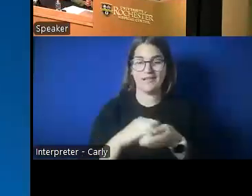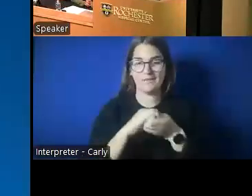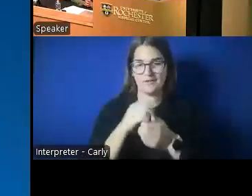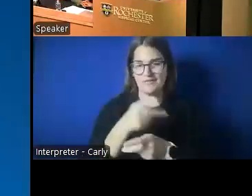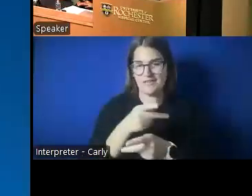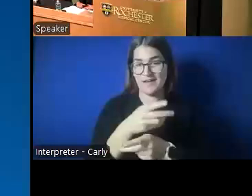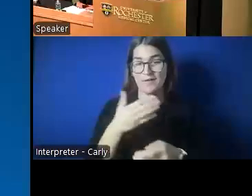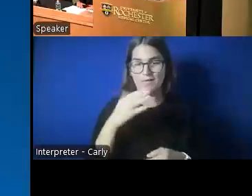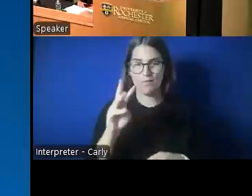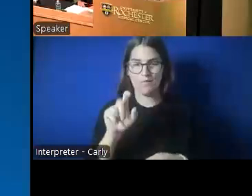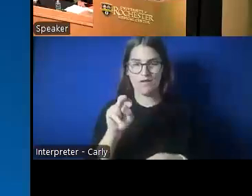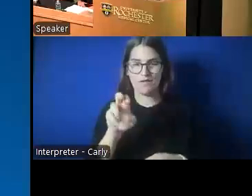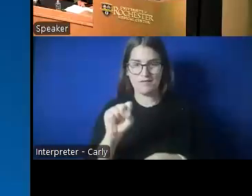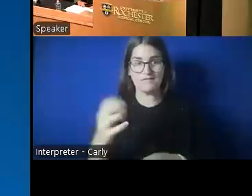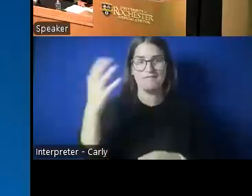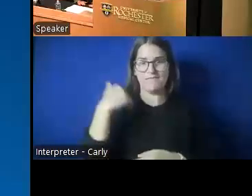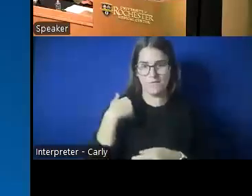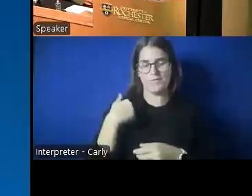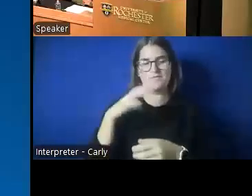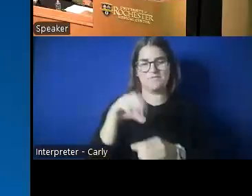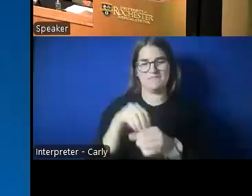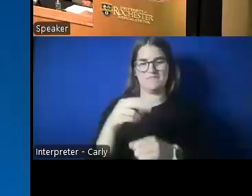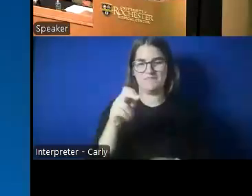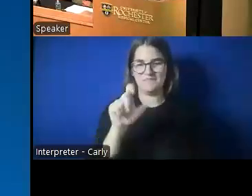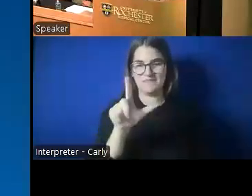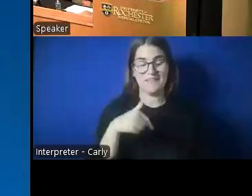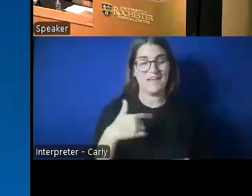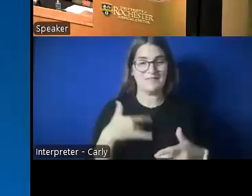it's a true honor to be the one to introduce this important Grand rounds today as you'll